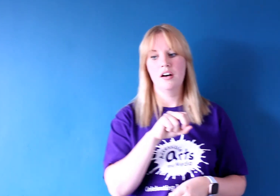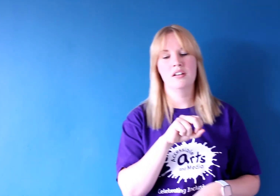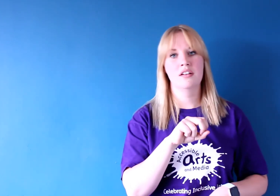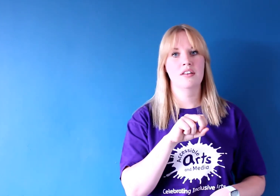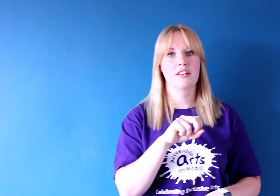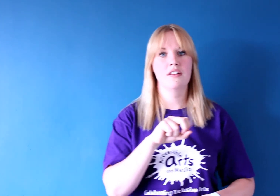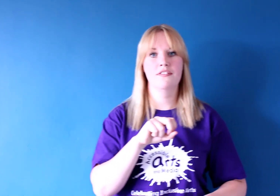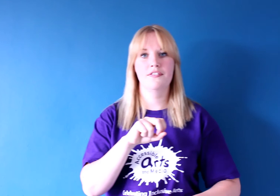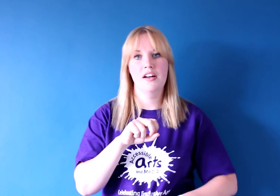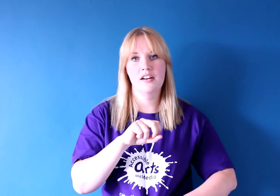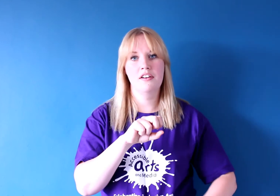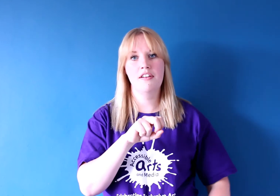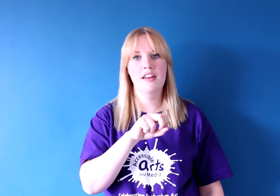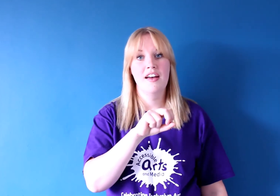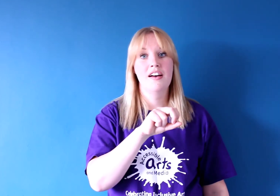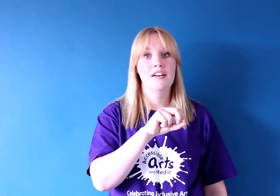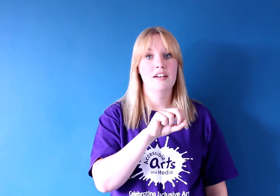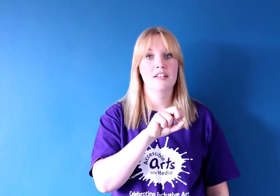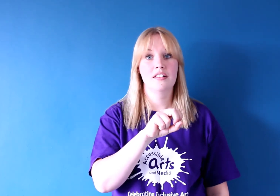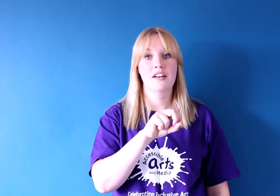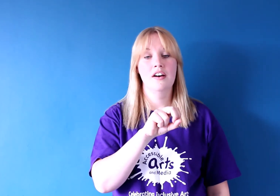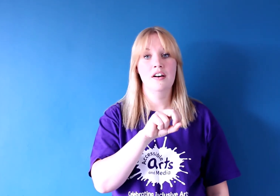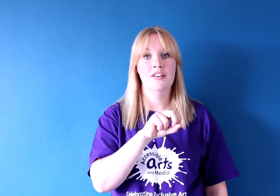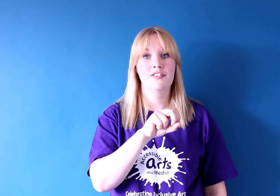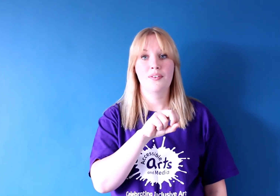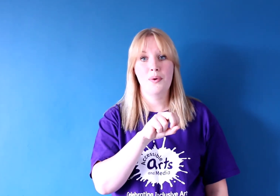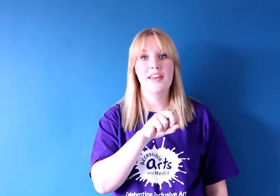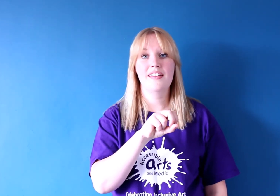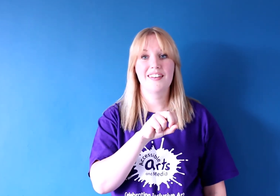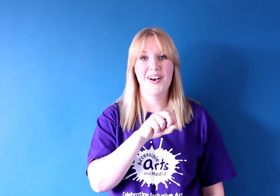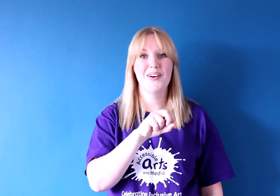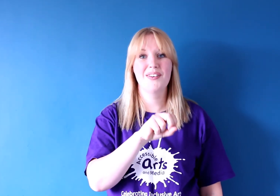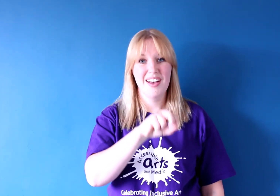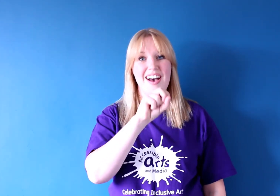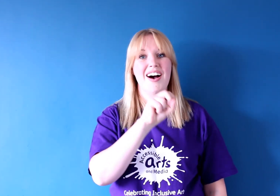On safari. On, off we go.